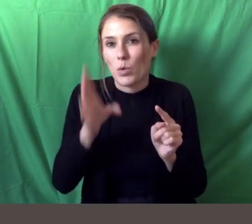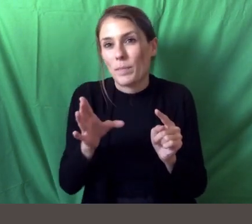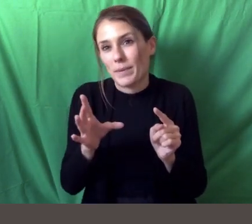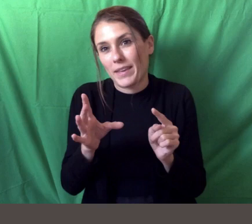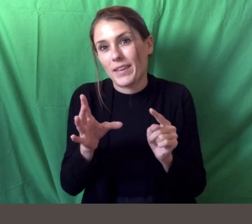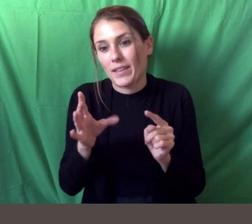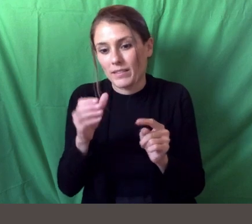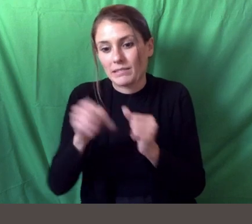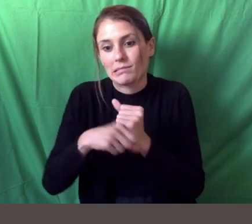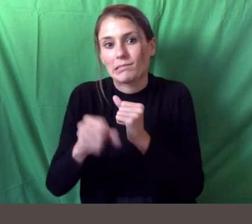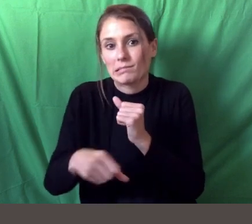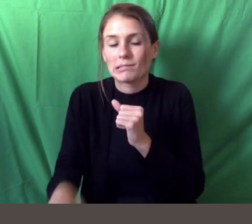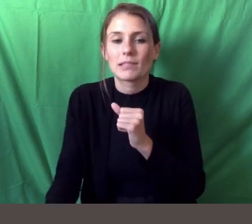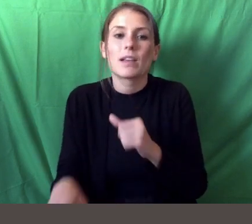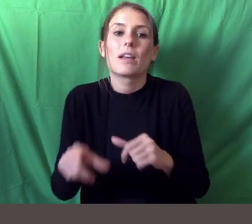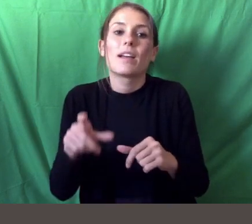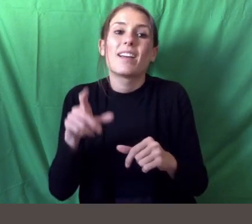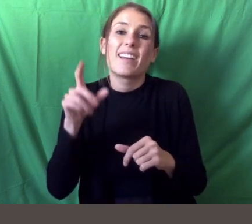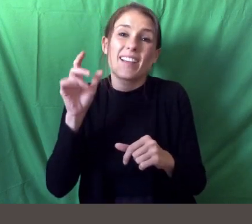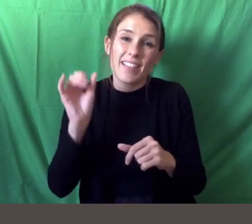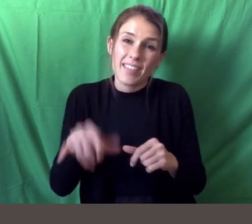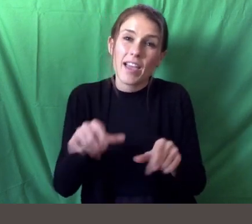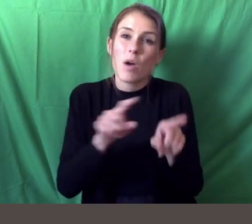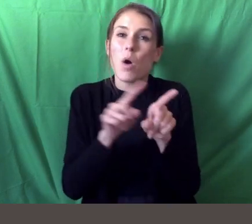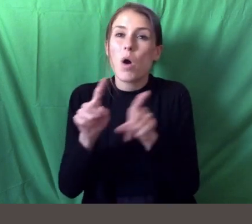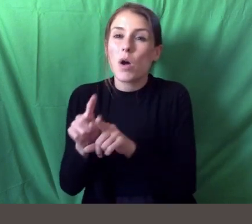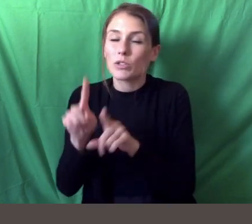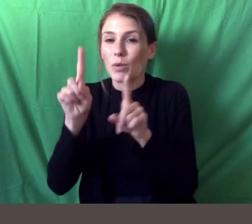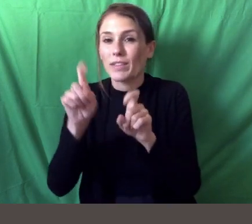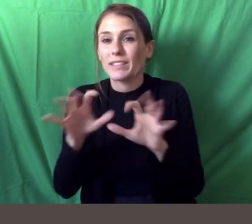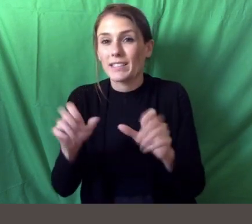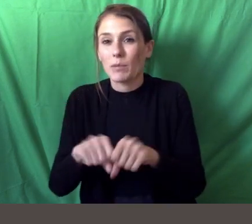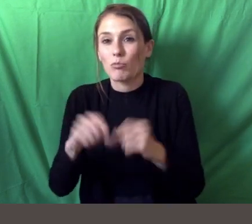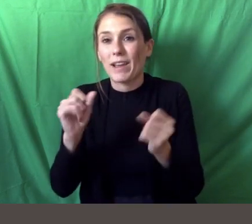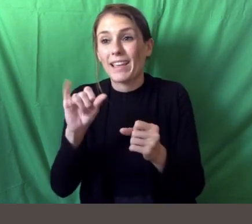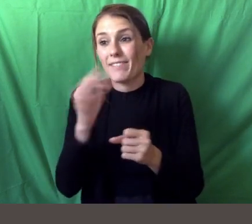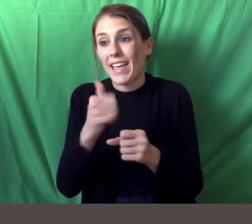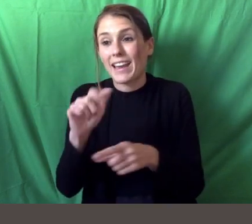It would make the test susceptible to breaking if any of those elements changed.